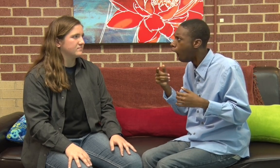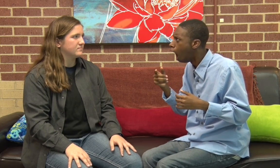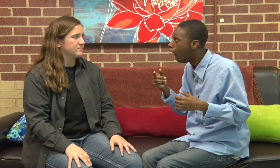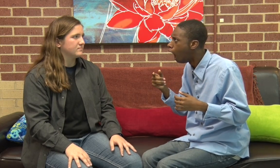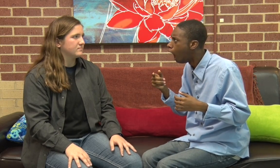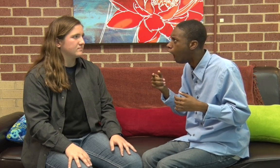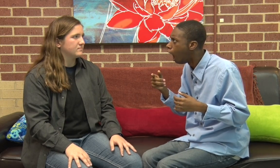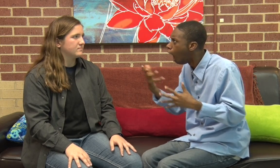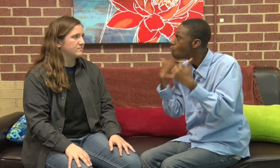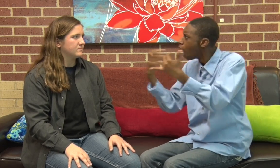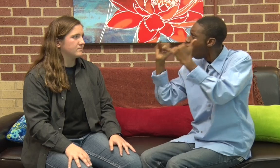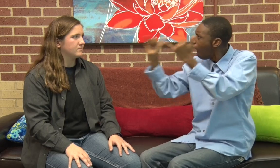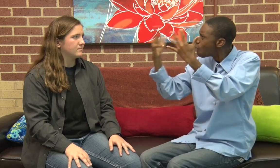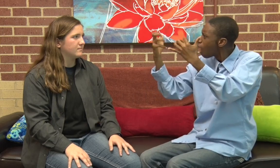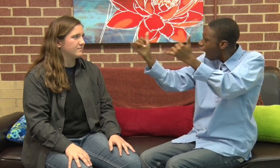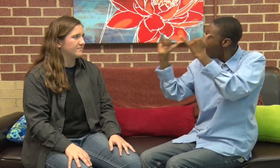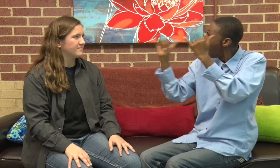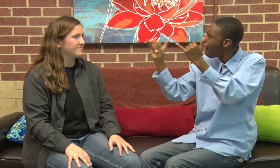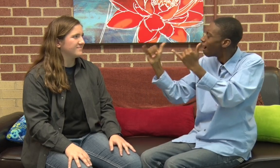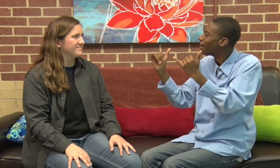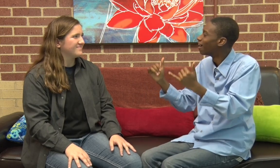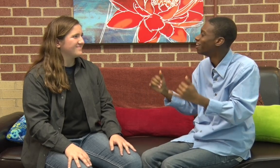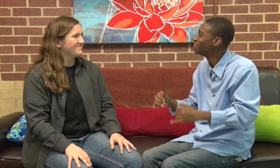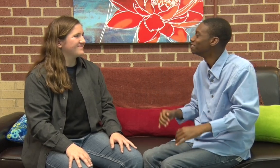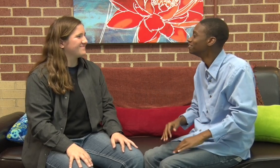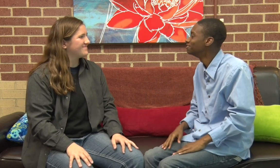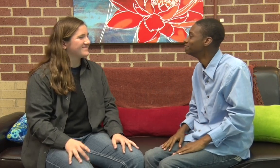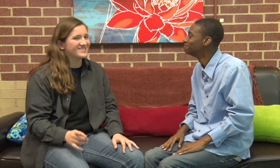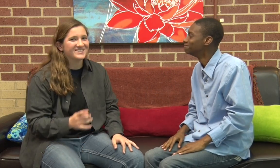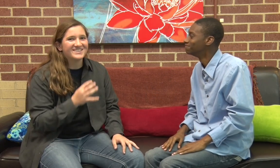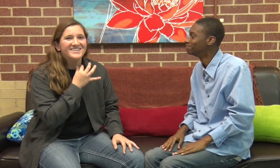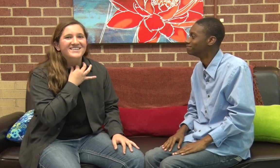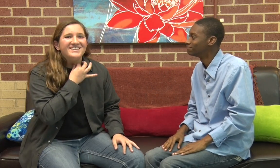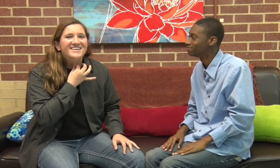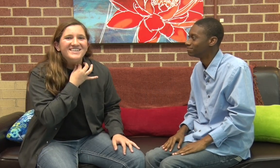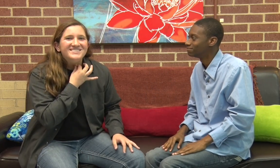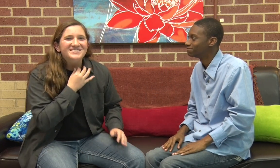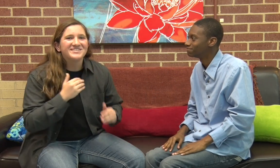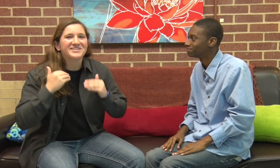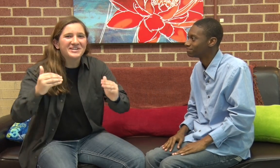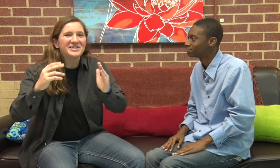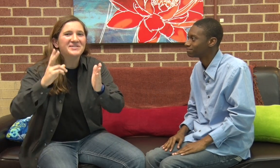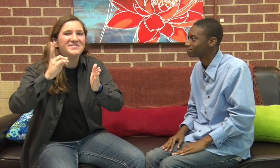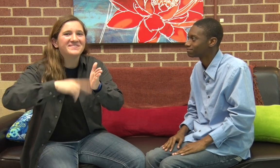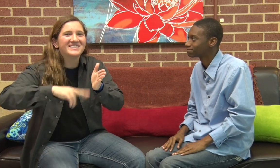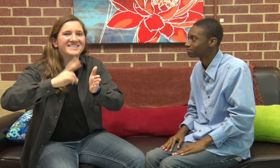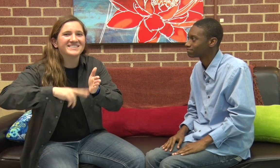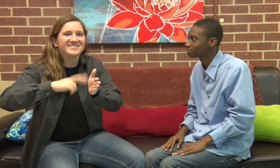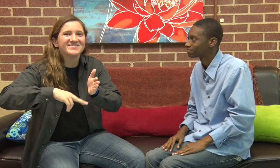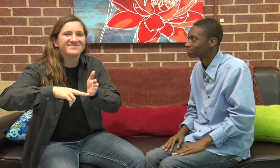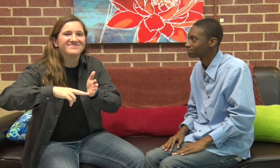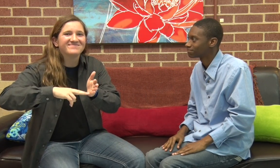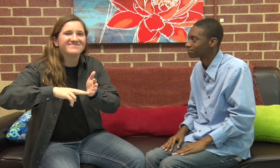Then Nicky noticed him and said "Oh! I want the freckles removed too!" Are you curious, go ahead and read!